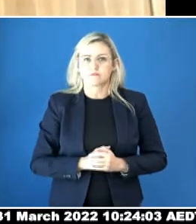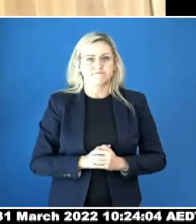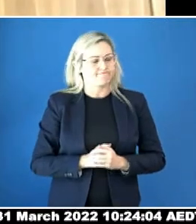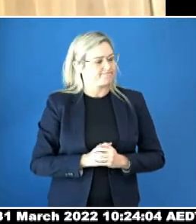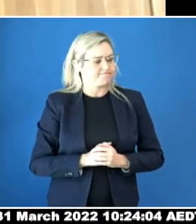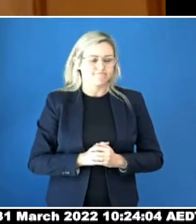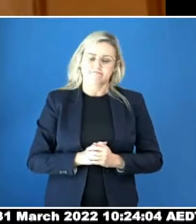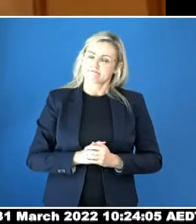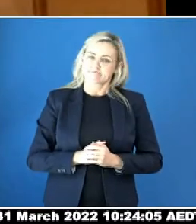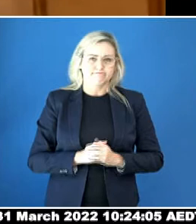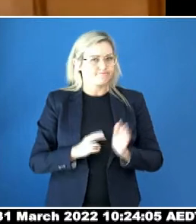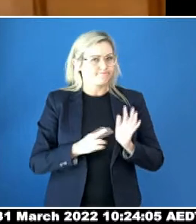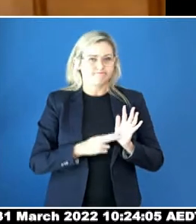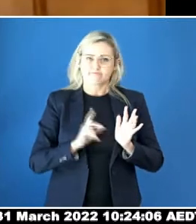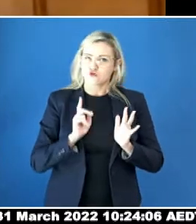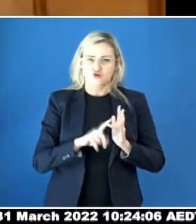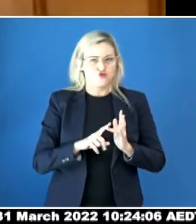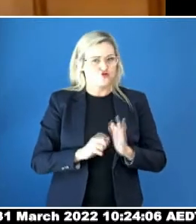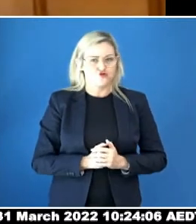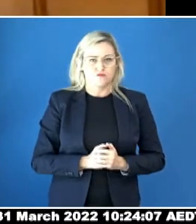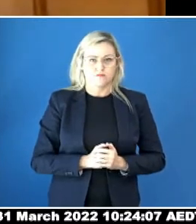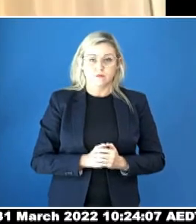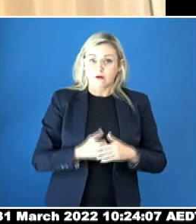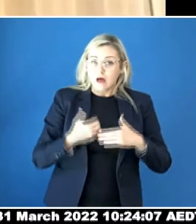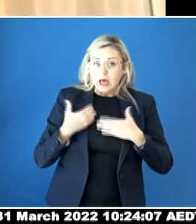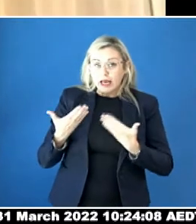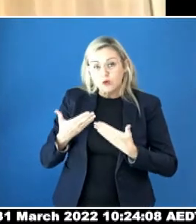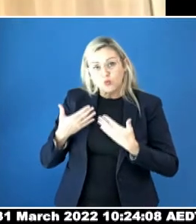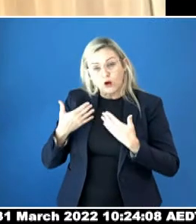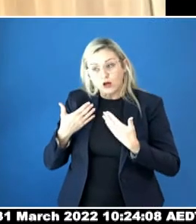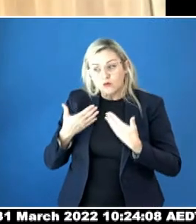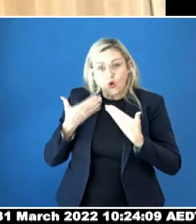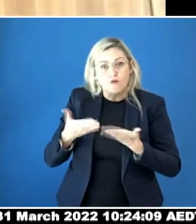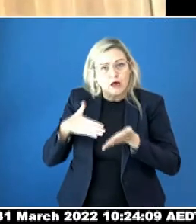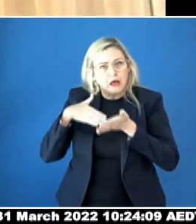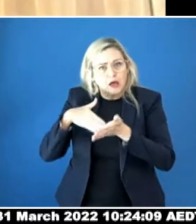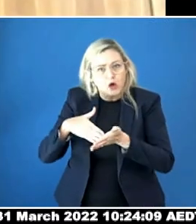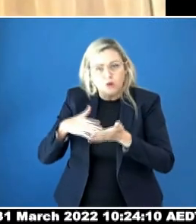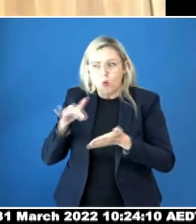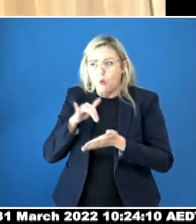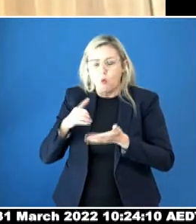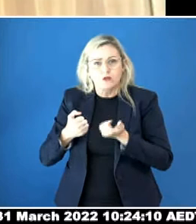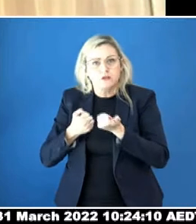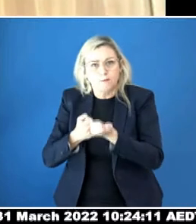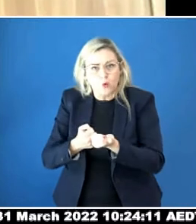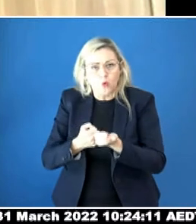No. MS EASTMAN: Did anyone offer - did anyone offer to help you or support you